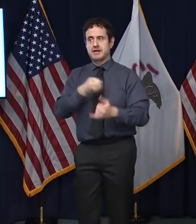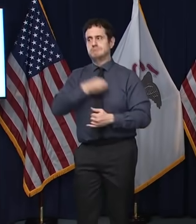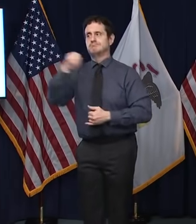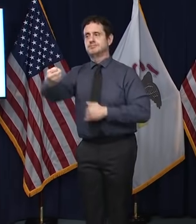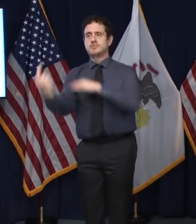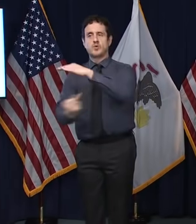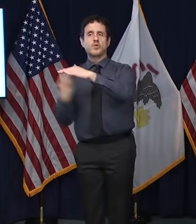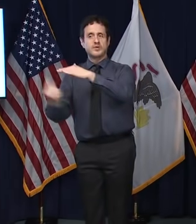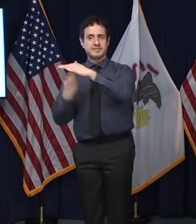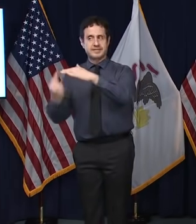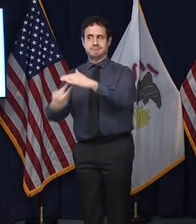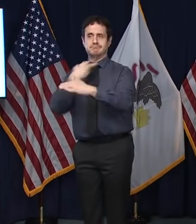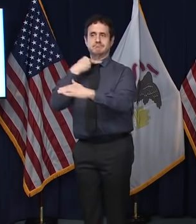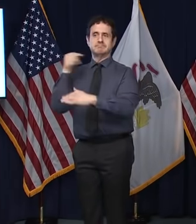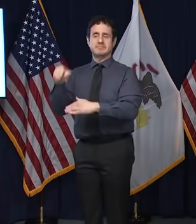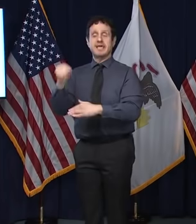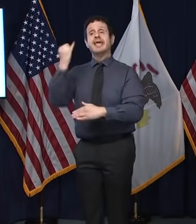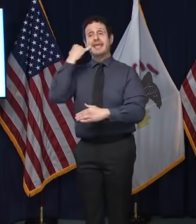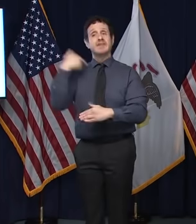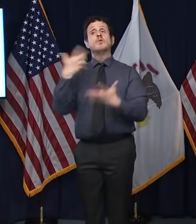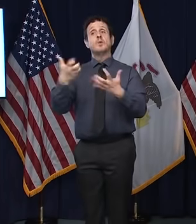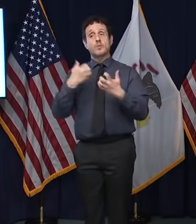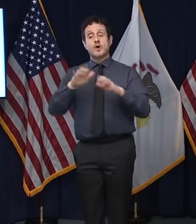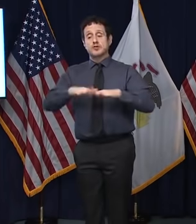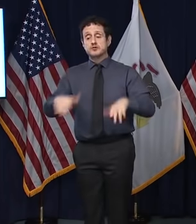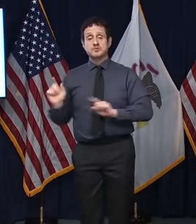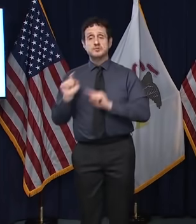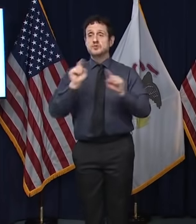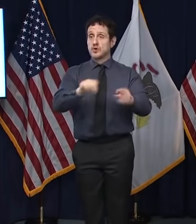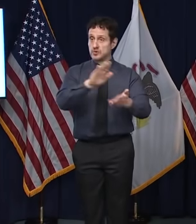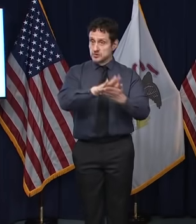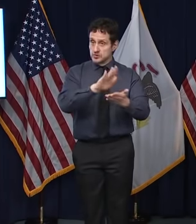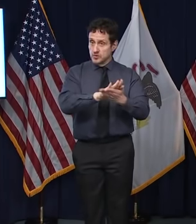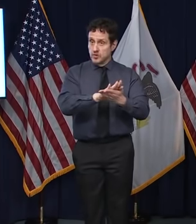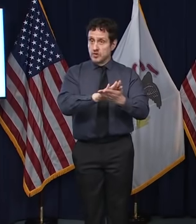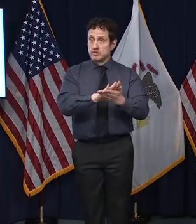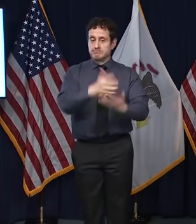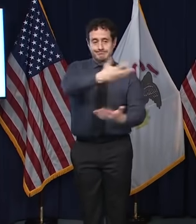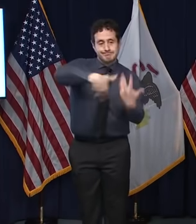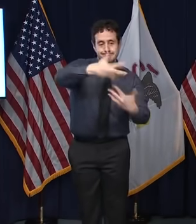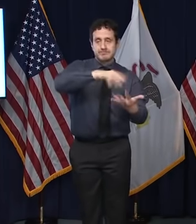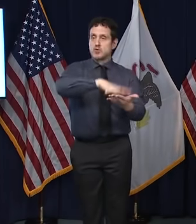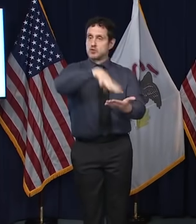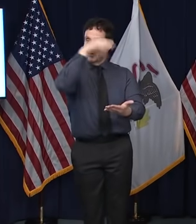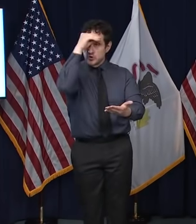students have been placed in